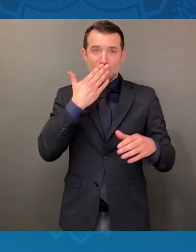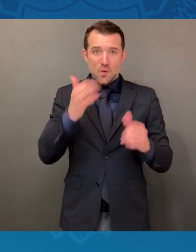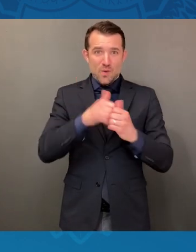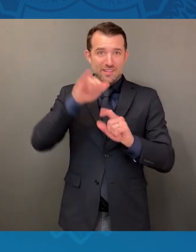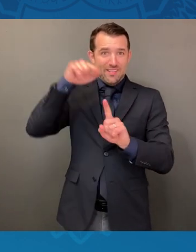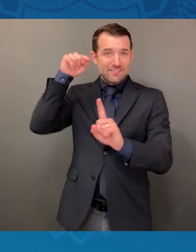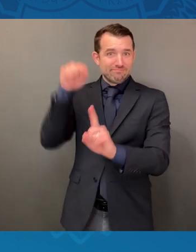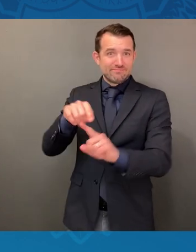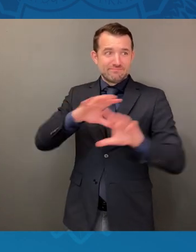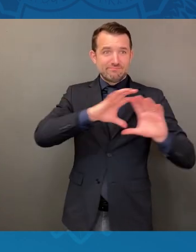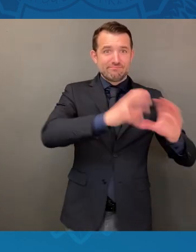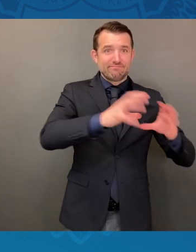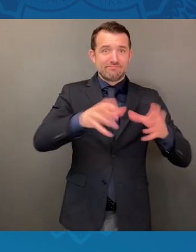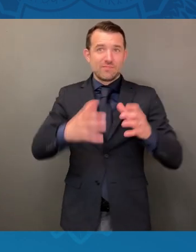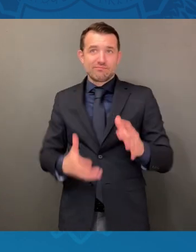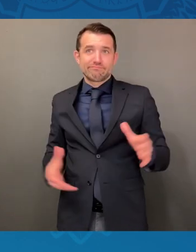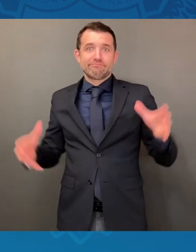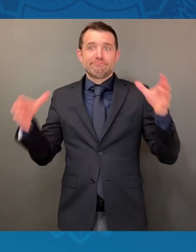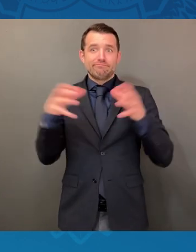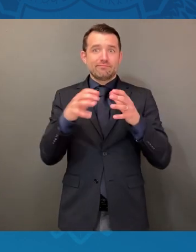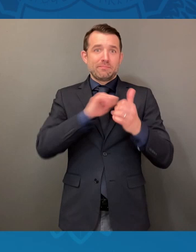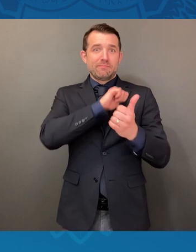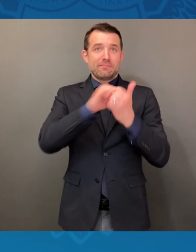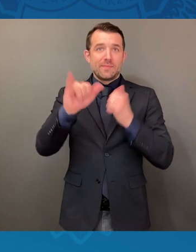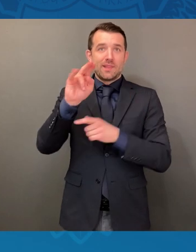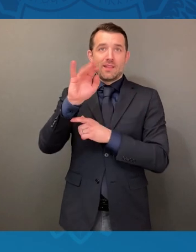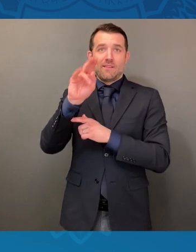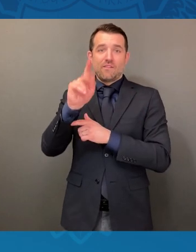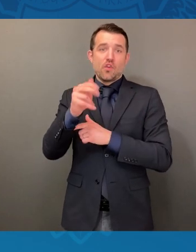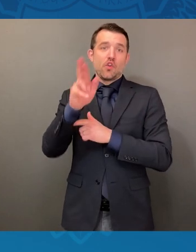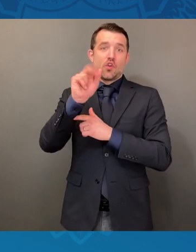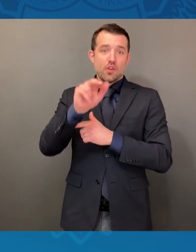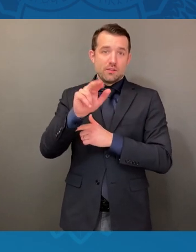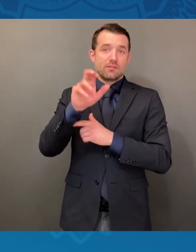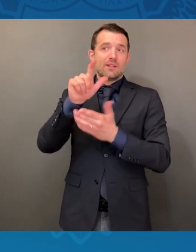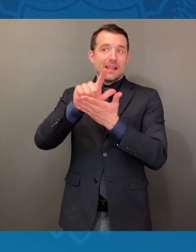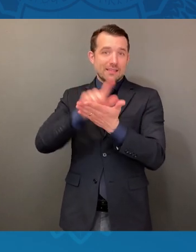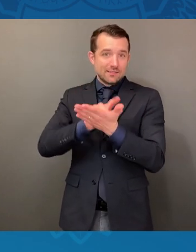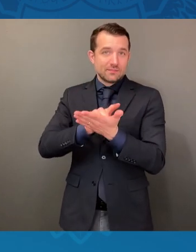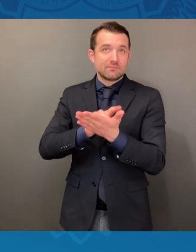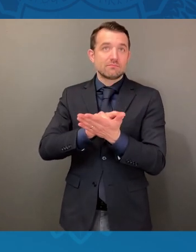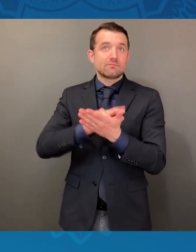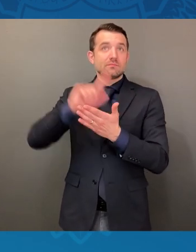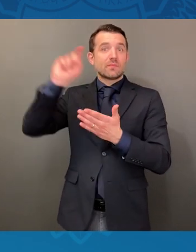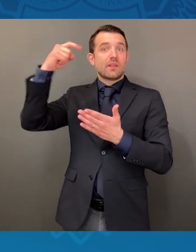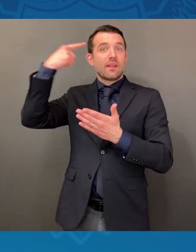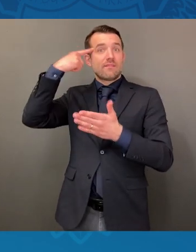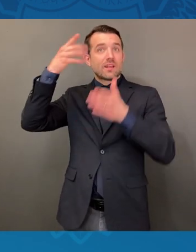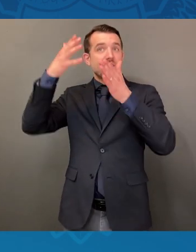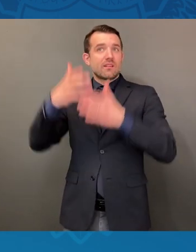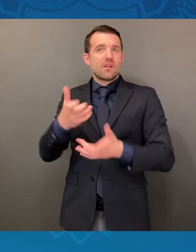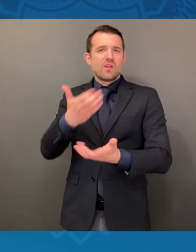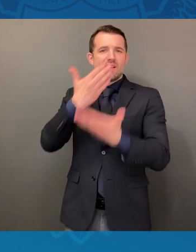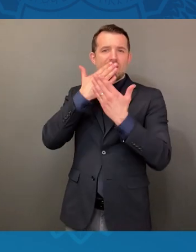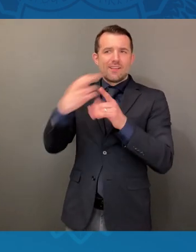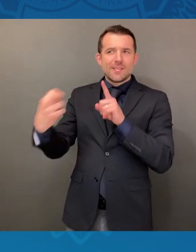And again, I want to thank the governor for his early conversations with us about what states like Louisiana need.